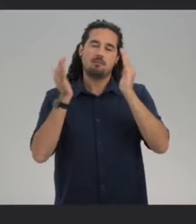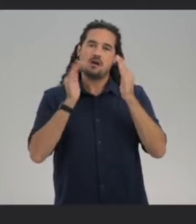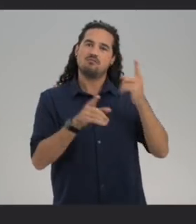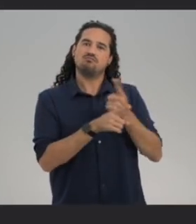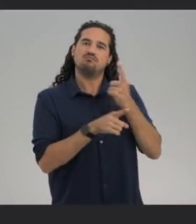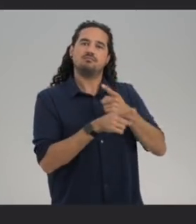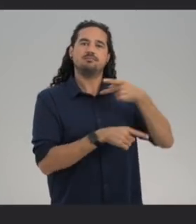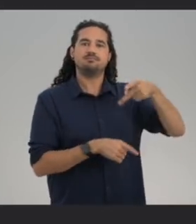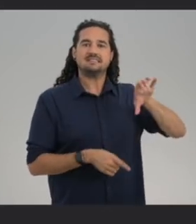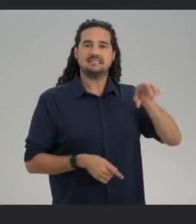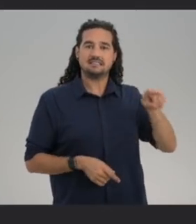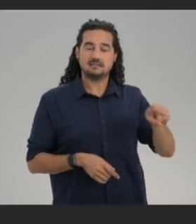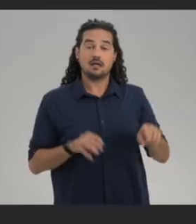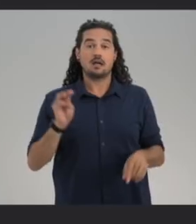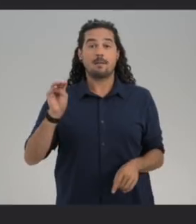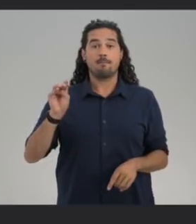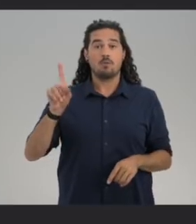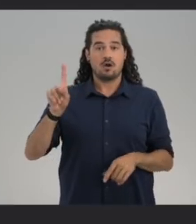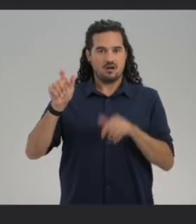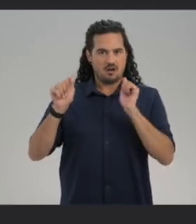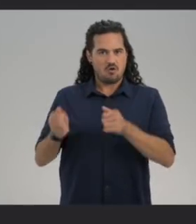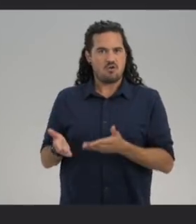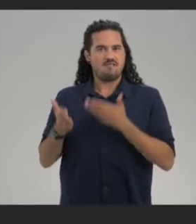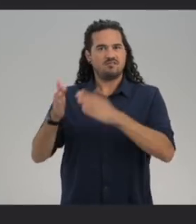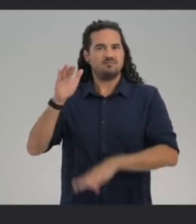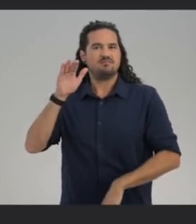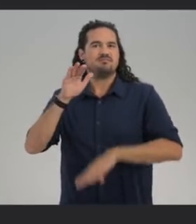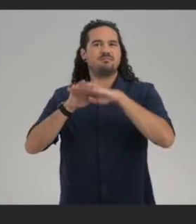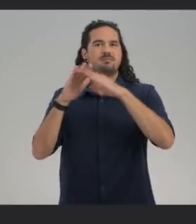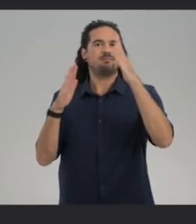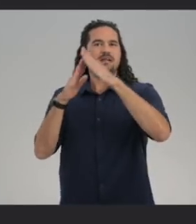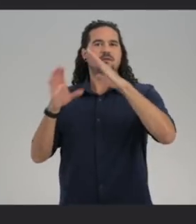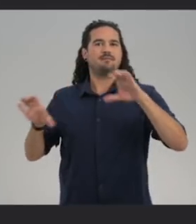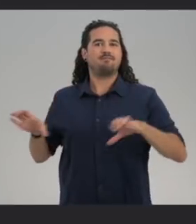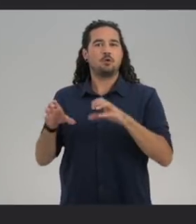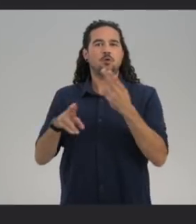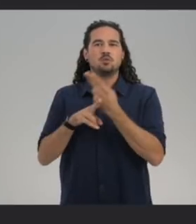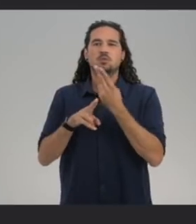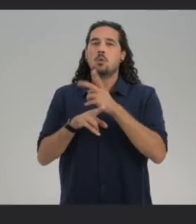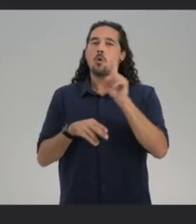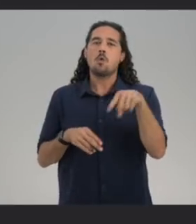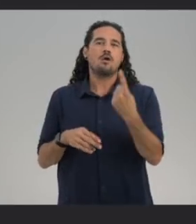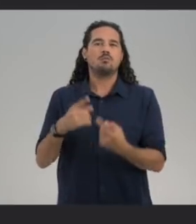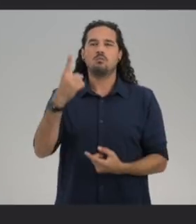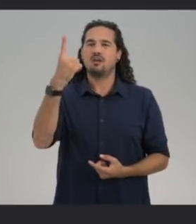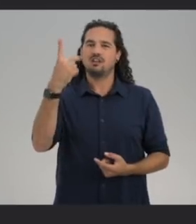And again, M1 can deliver the peak performance of the PC chip while using just one-third of the power.